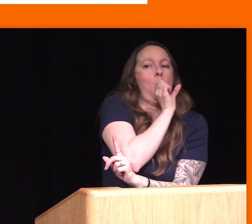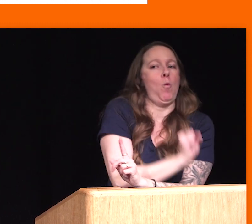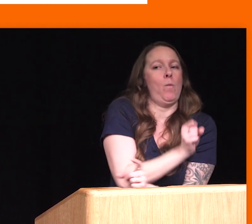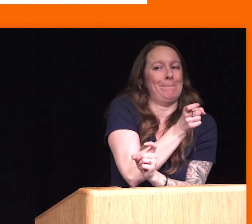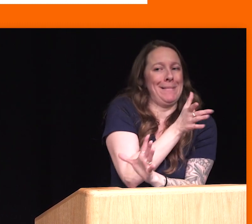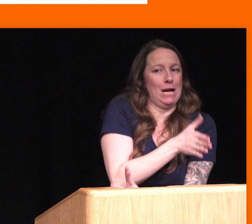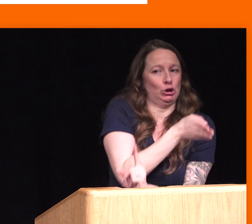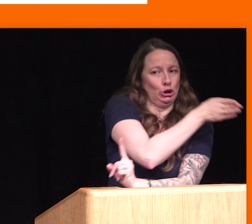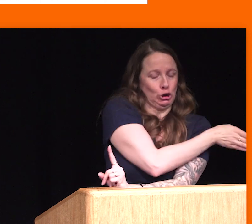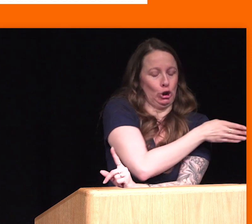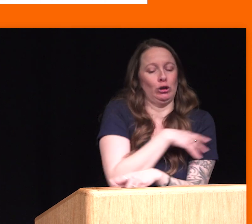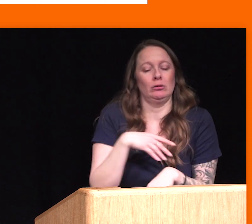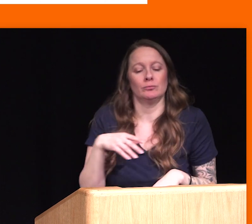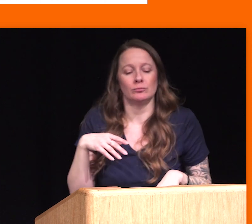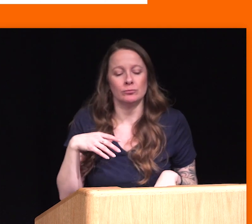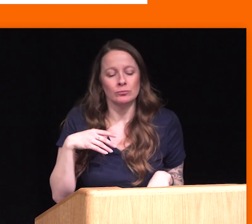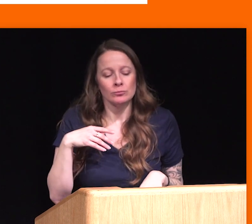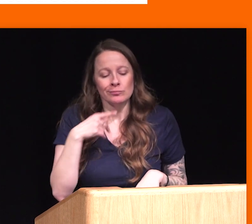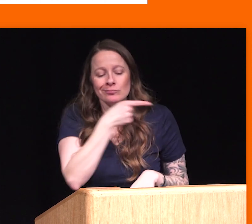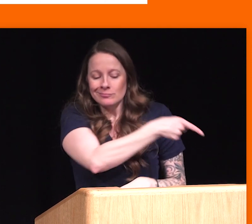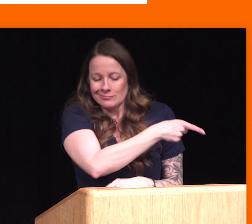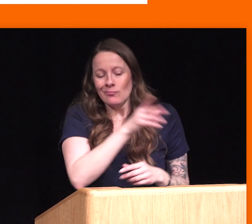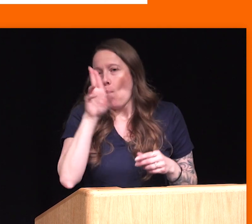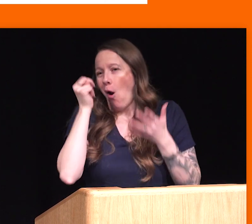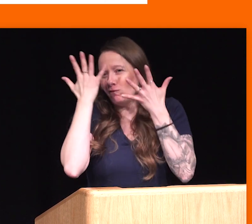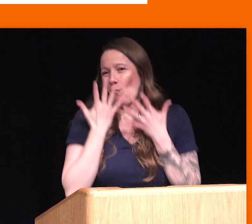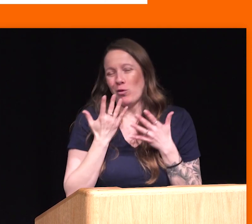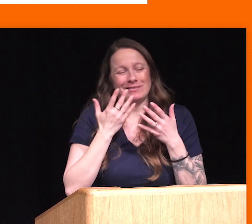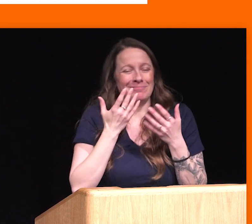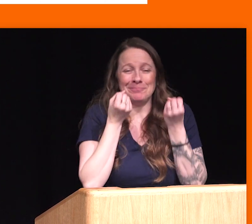unfortunately, I had had my--my previous advisor.